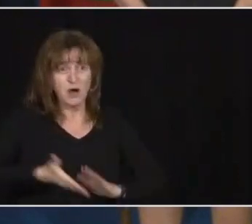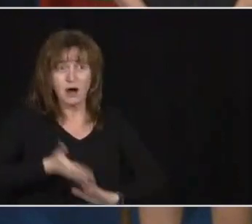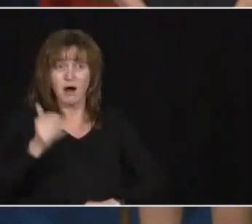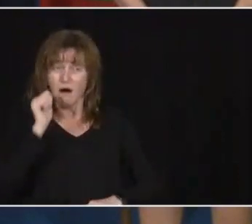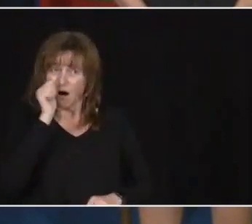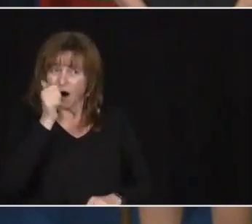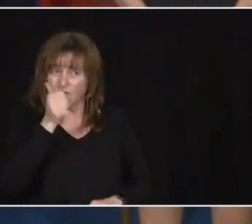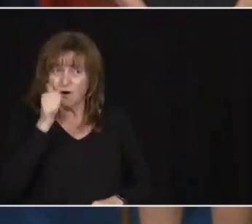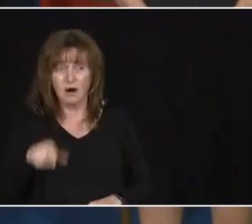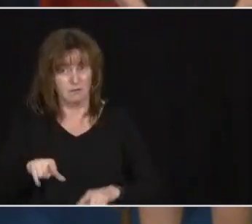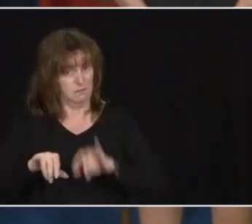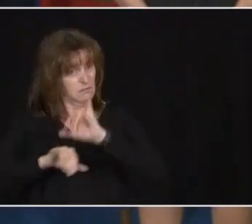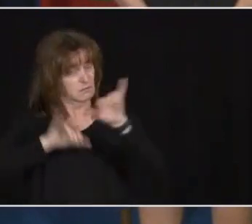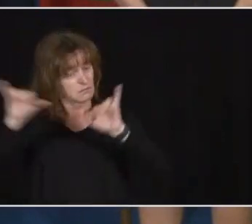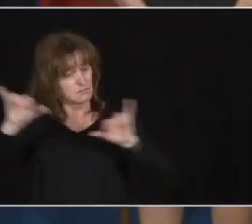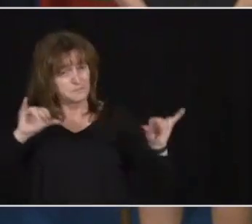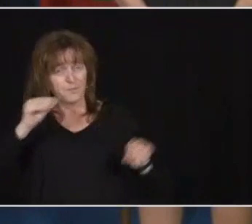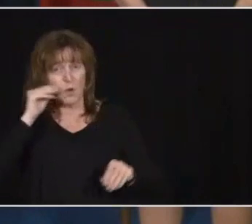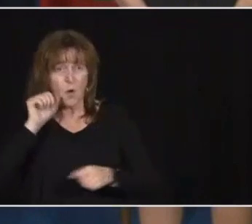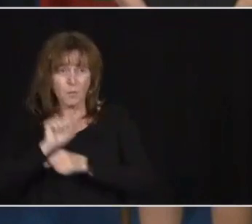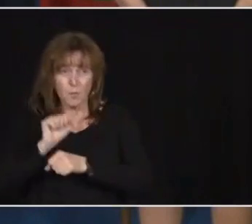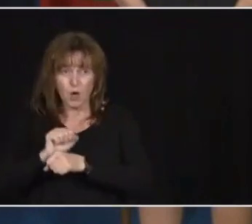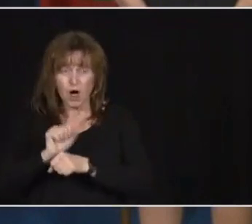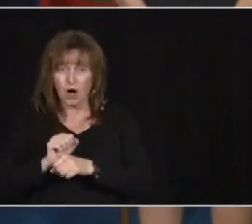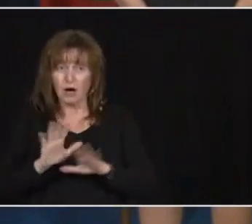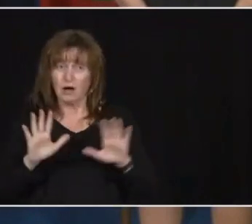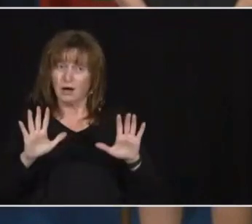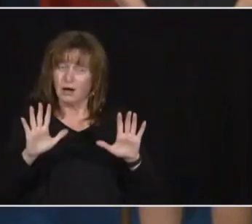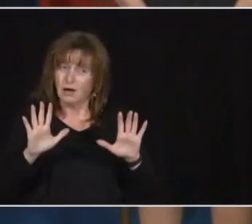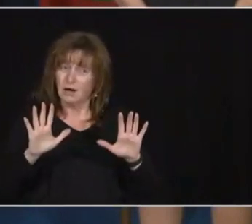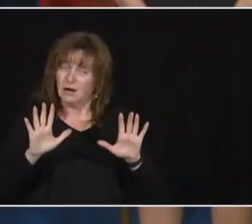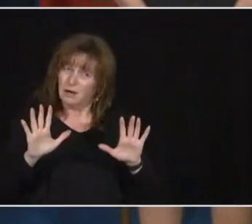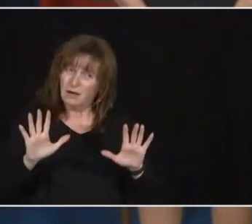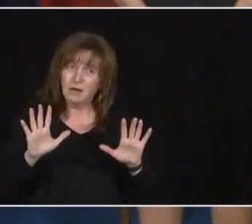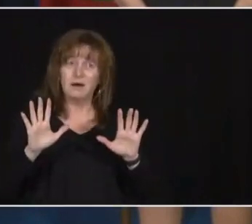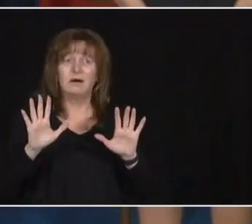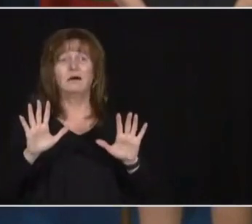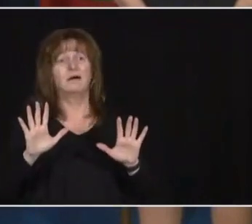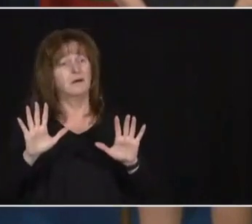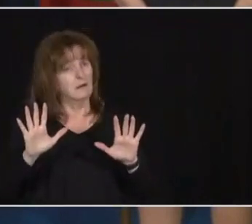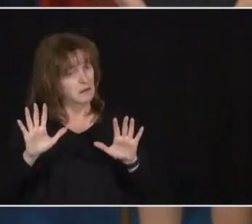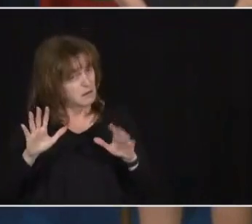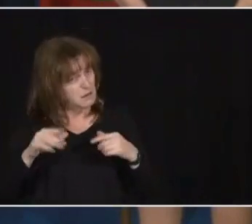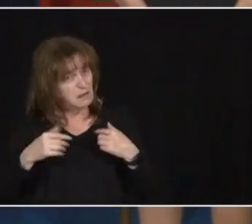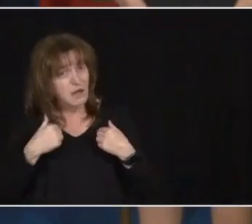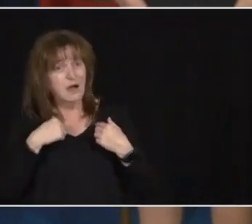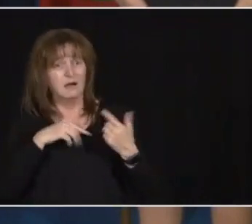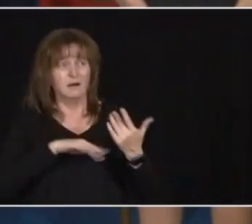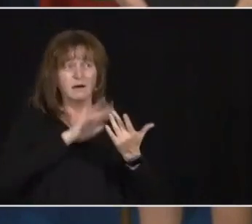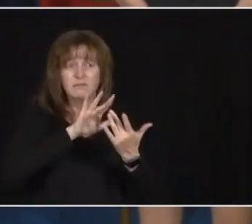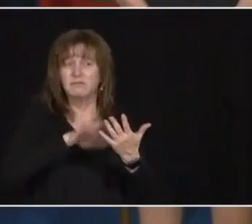I've asked that numerous times to deputy ministers and it's not like people have their feet up outside with a